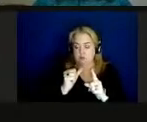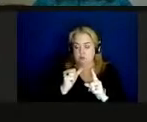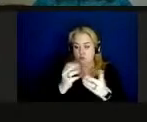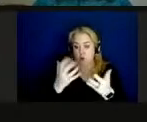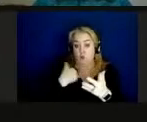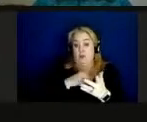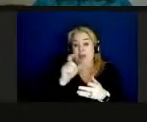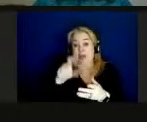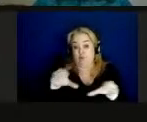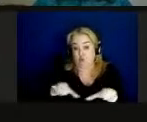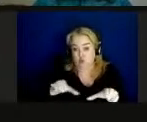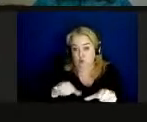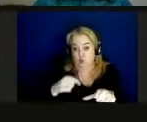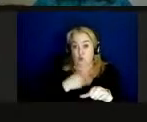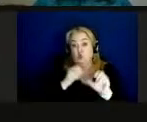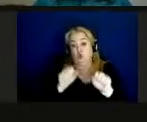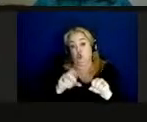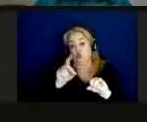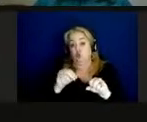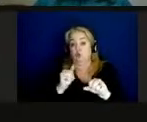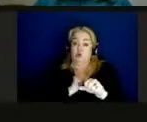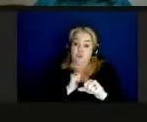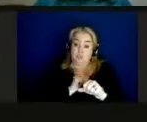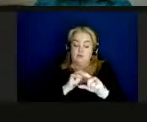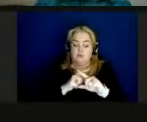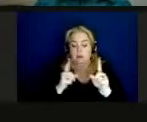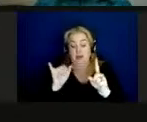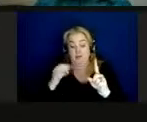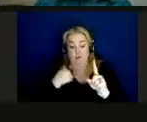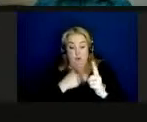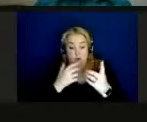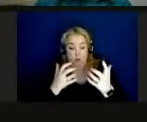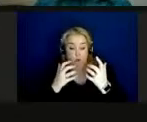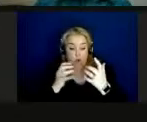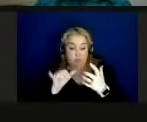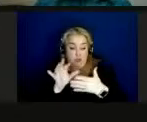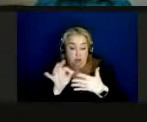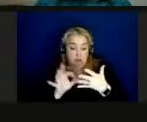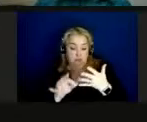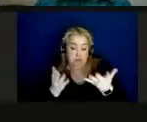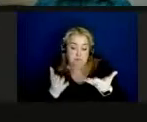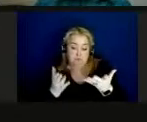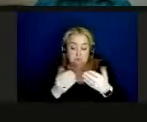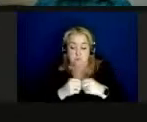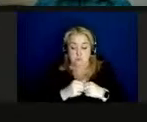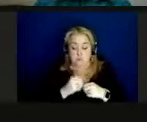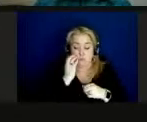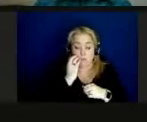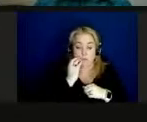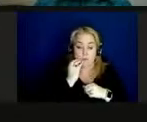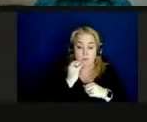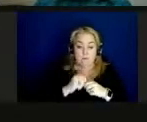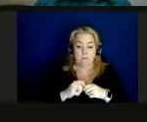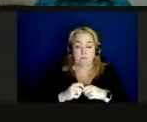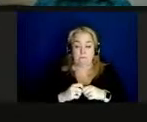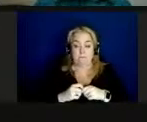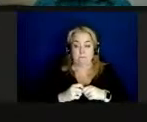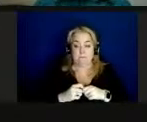TO COLLECT MORE SCRIPTS. THAT'S NOT NECESSARILY